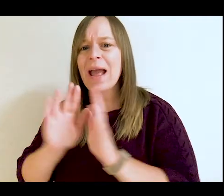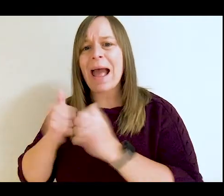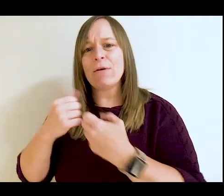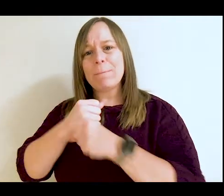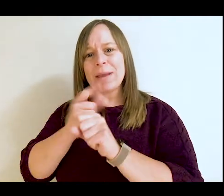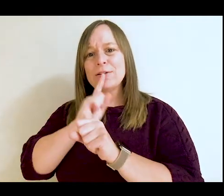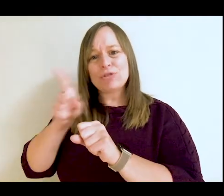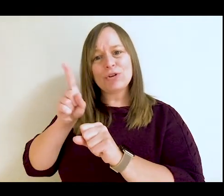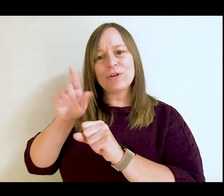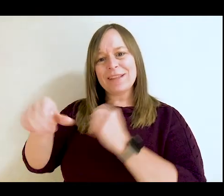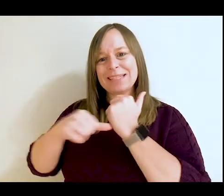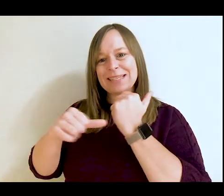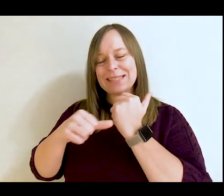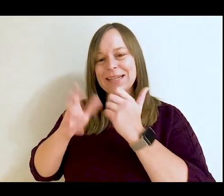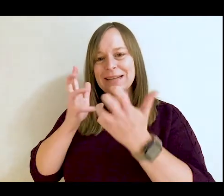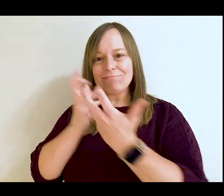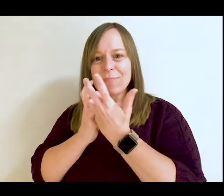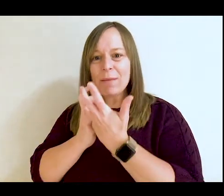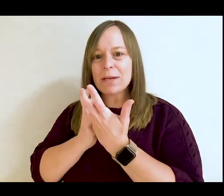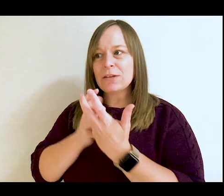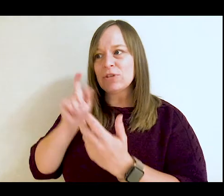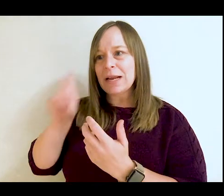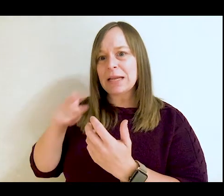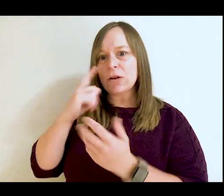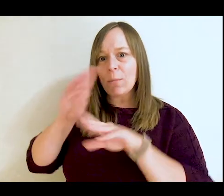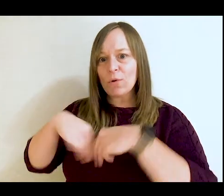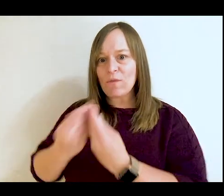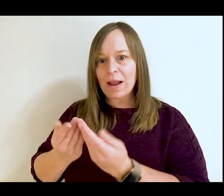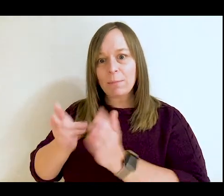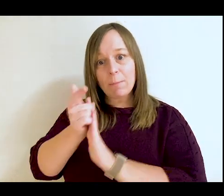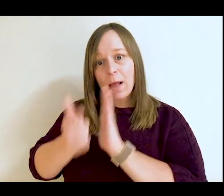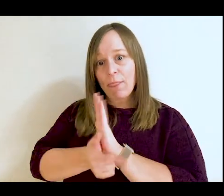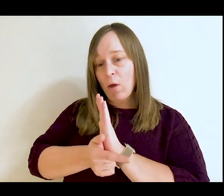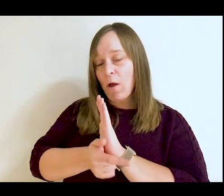and how to ensure these assistance and accommodations I need are provided to me.